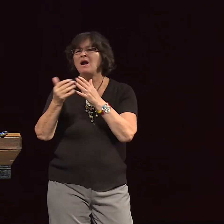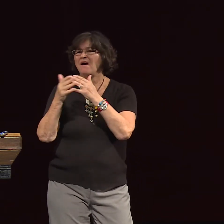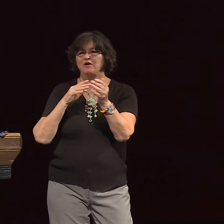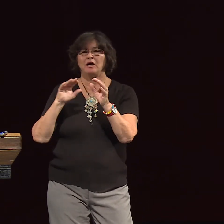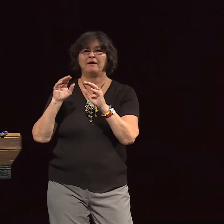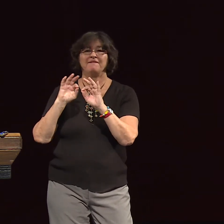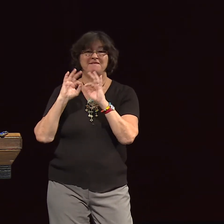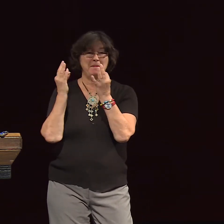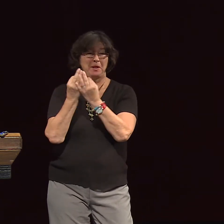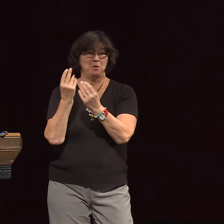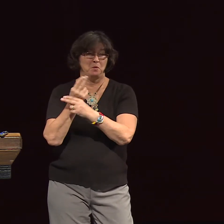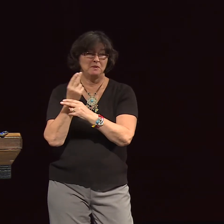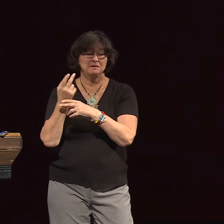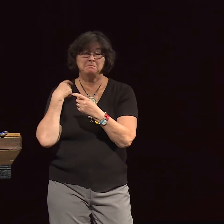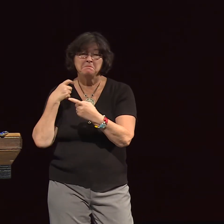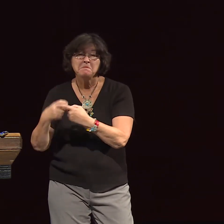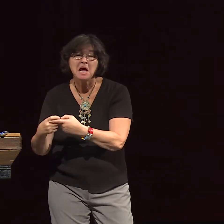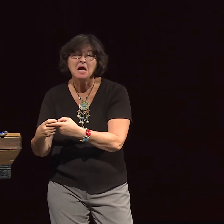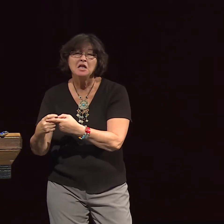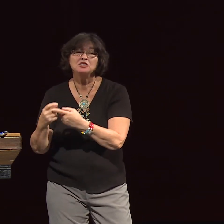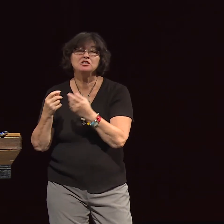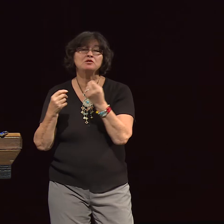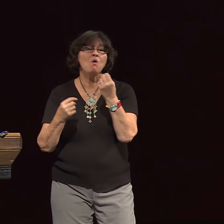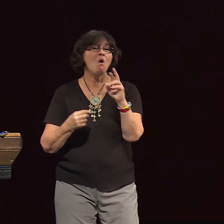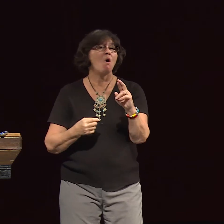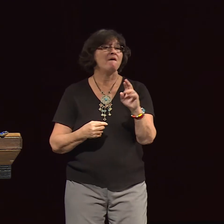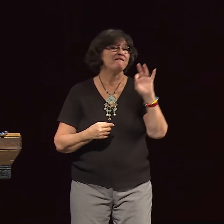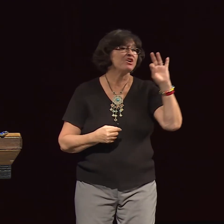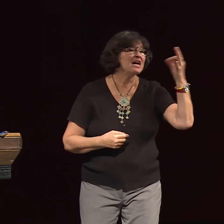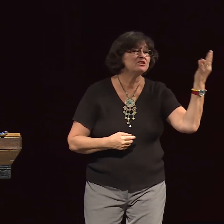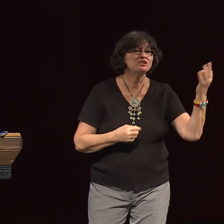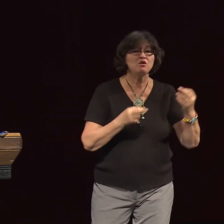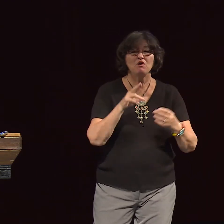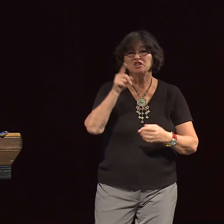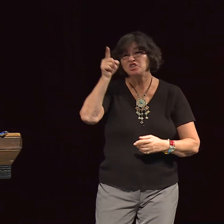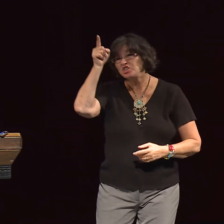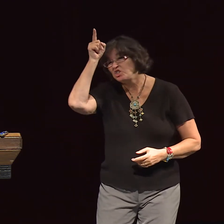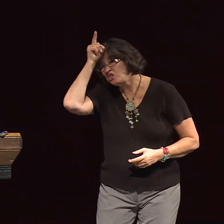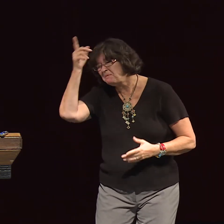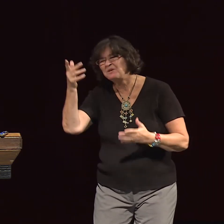It doesn't matter if the family speaks Spanish or French or English or German